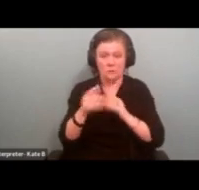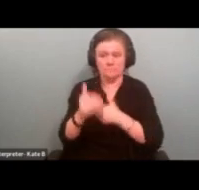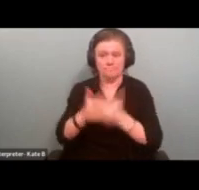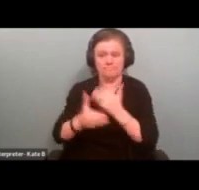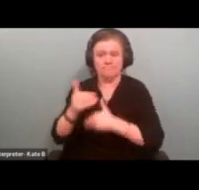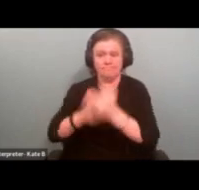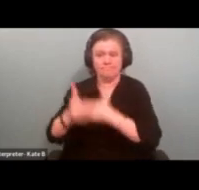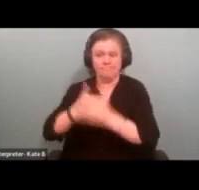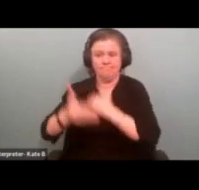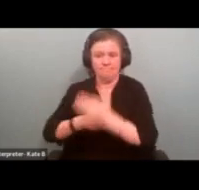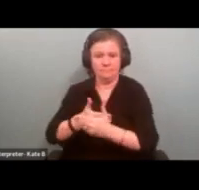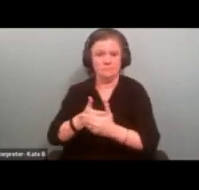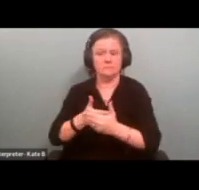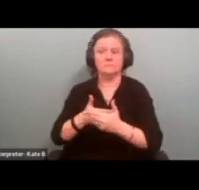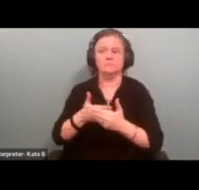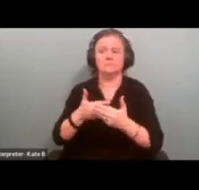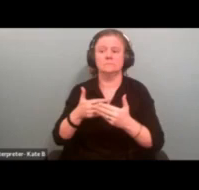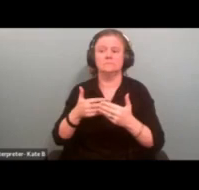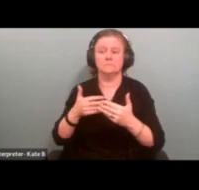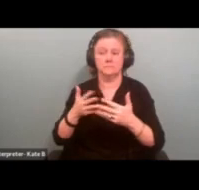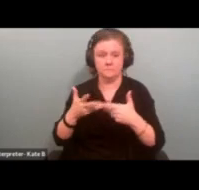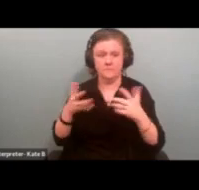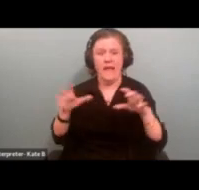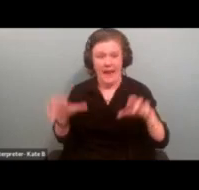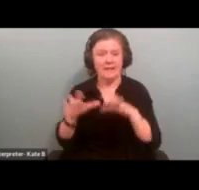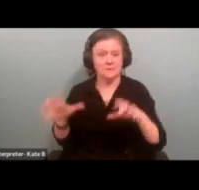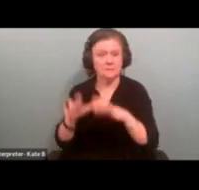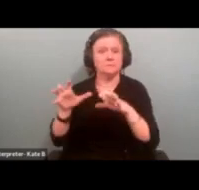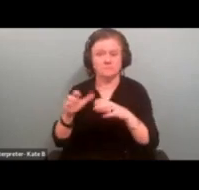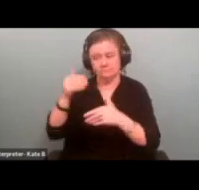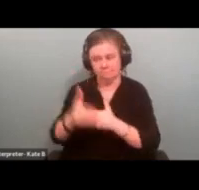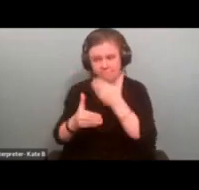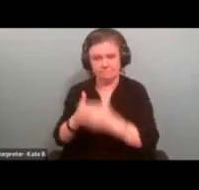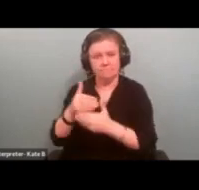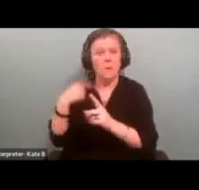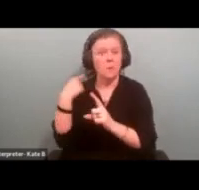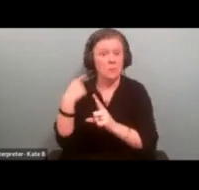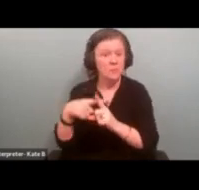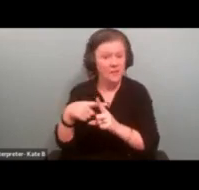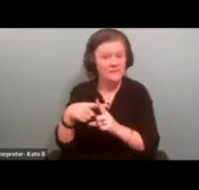moving and shaking that that this action is happening. And also understanding that whatever